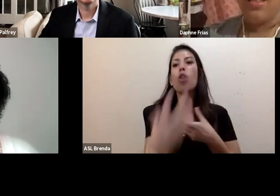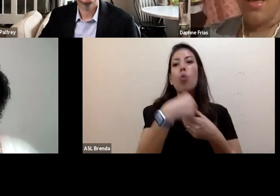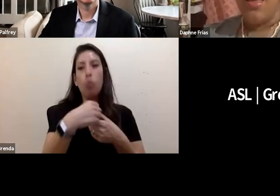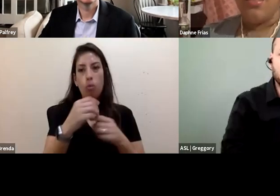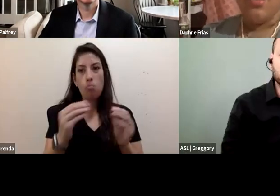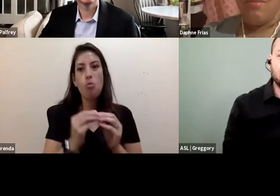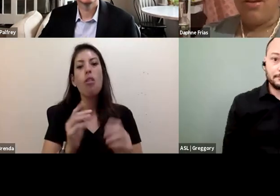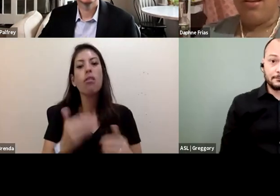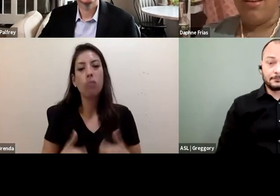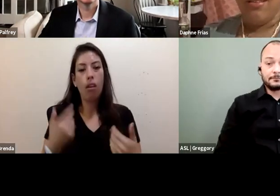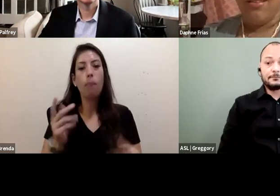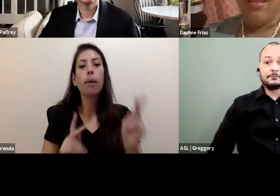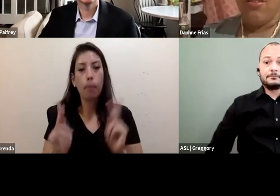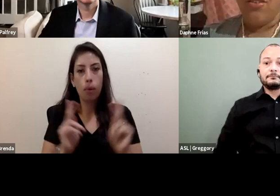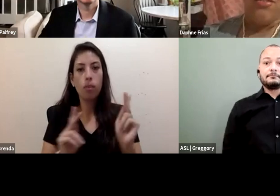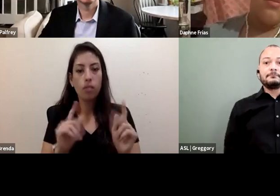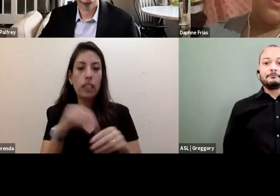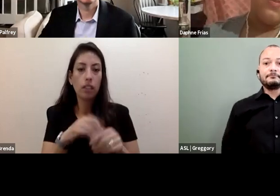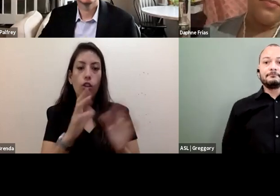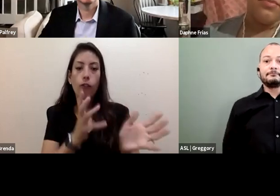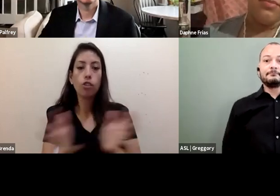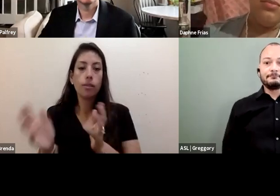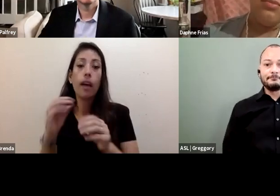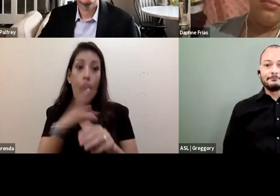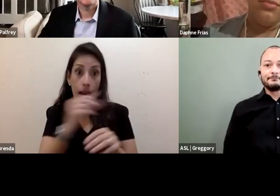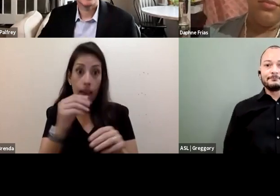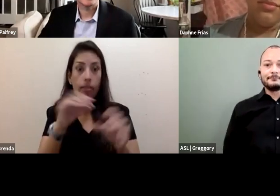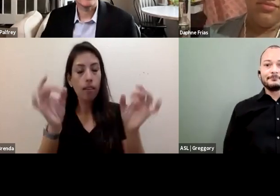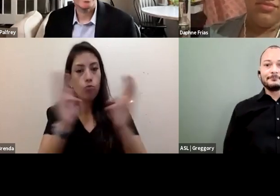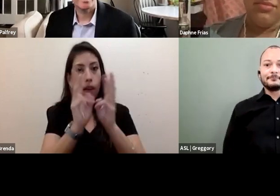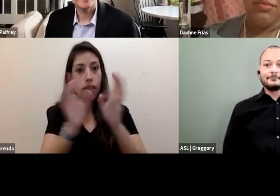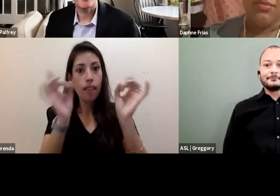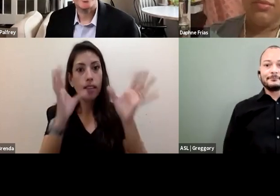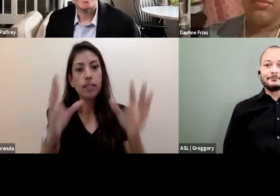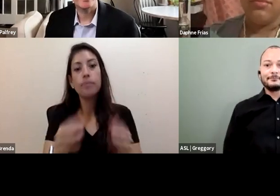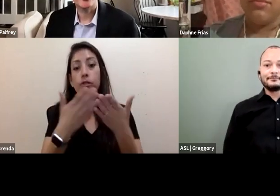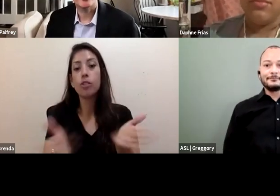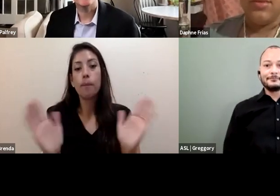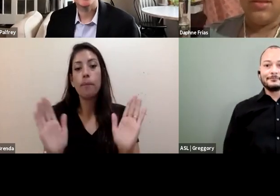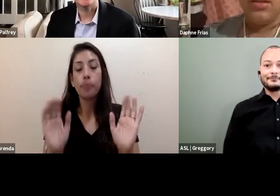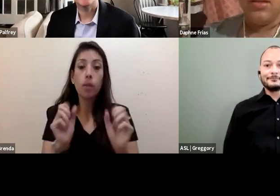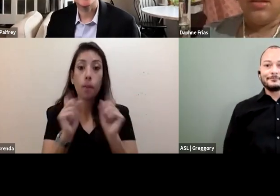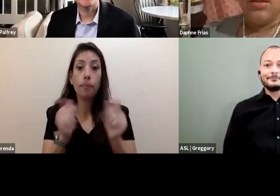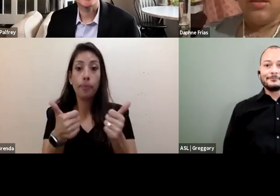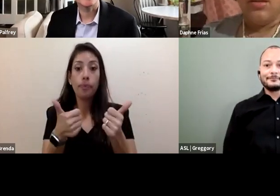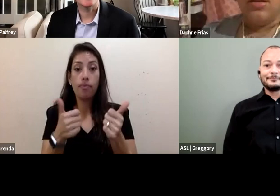and the climate crisis in general. Thanks, Daphne. On that point, I can assure you, looking at the participant list,